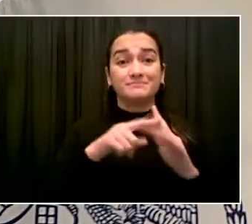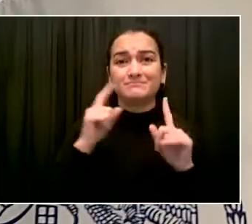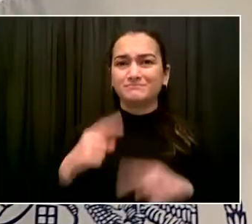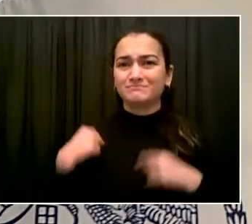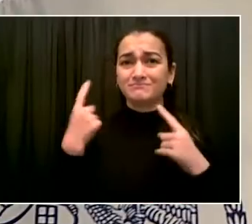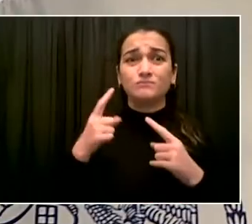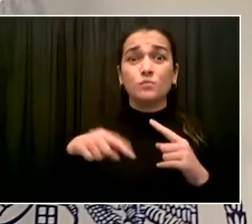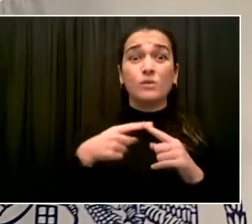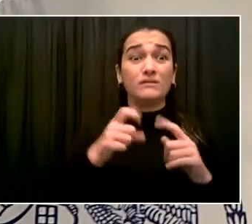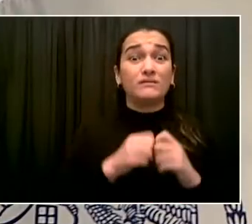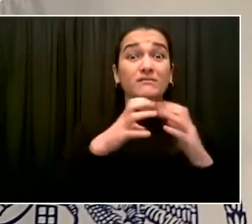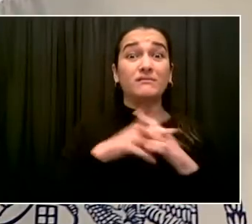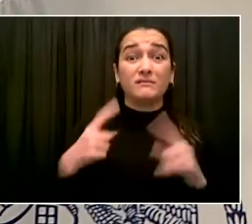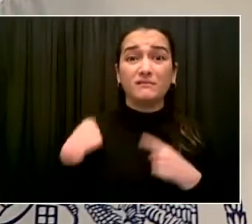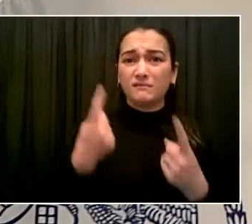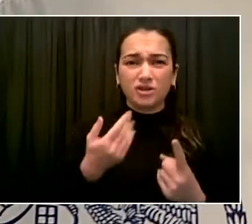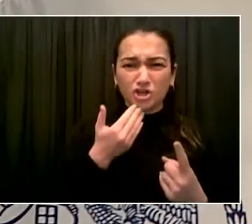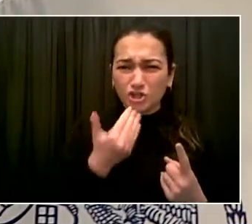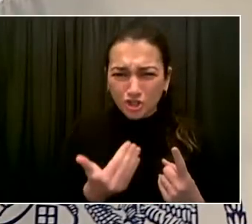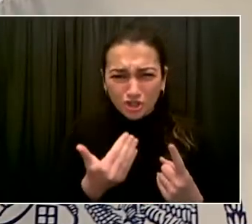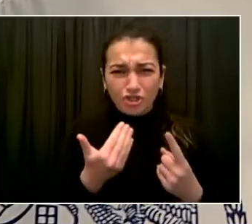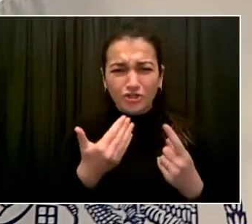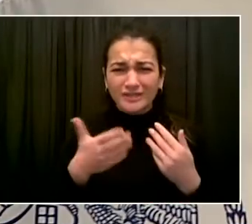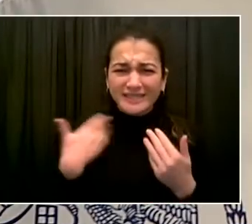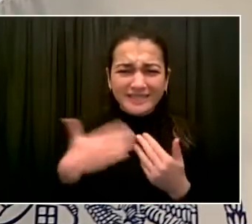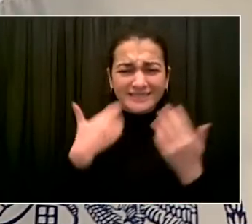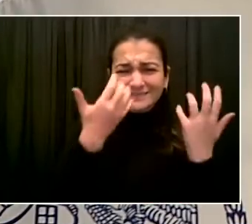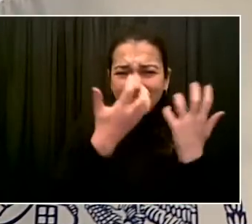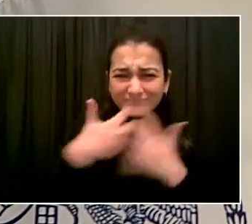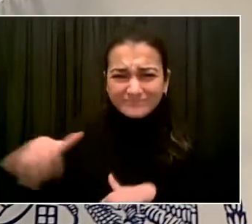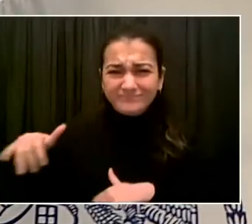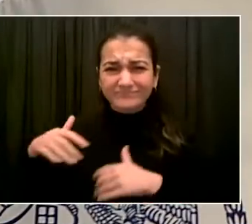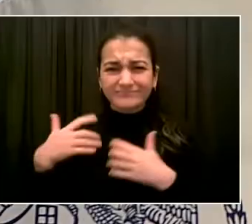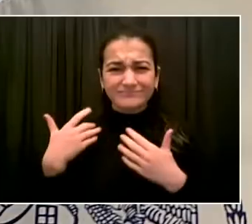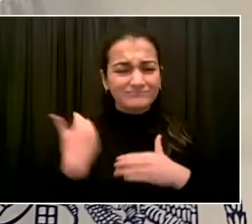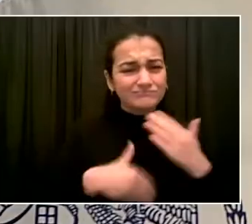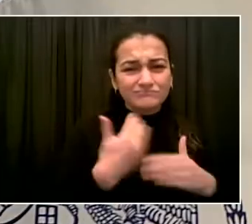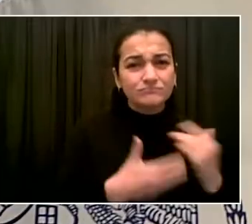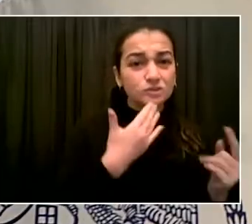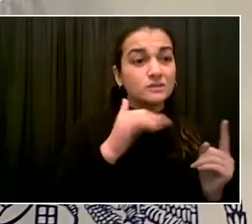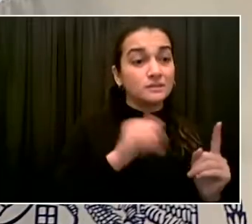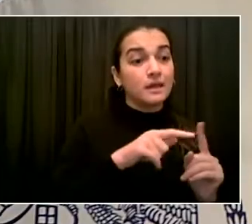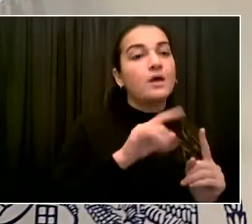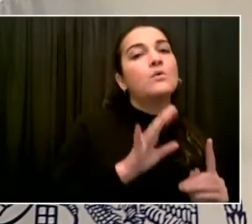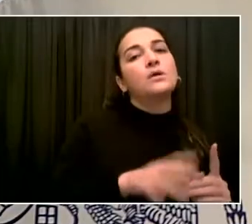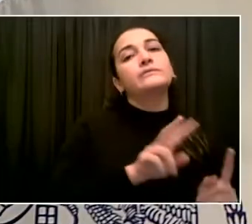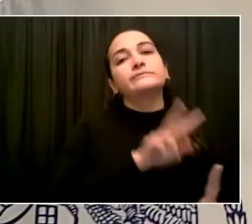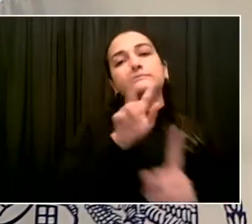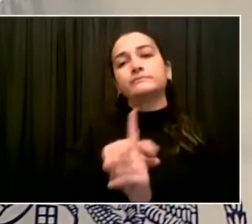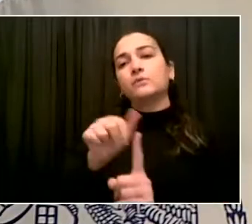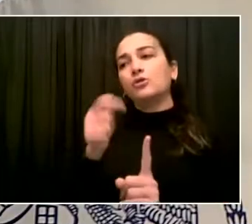KEY 2 NYC IS GONE SMOOTHLY. WE WILL WORK THAT THROUGH, I